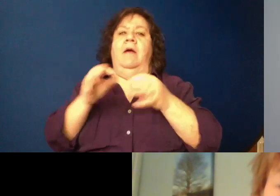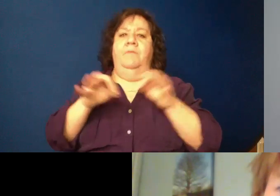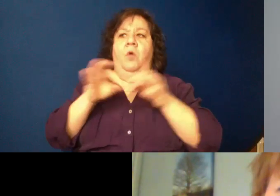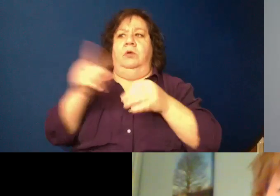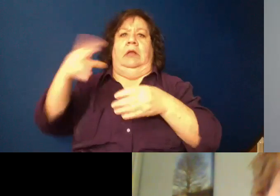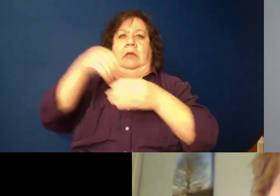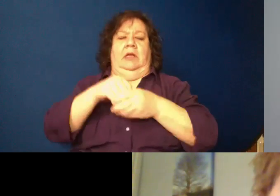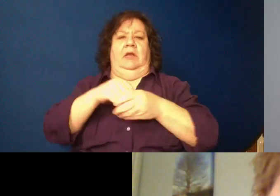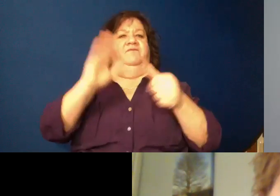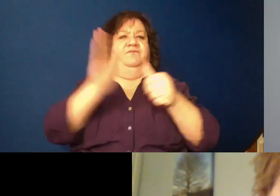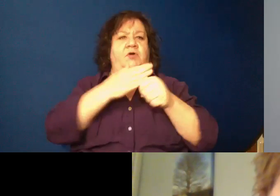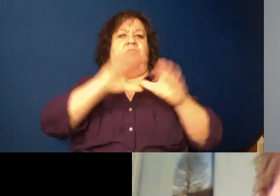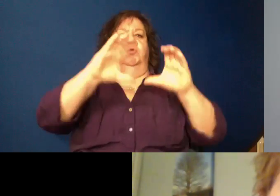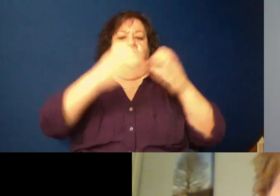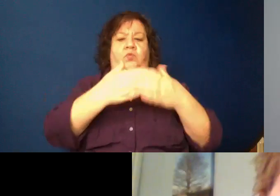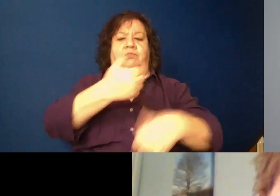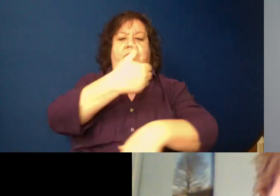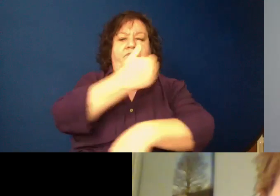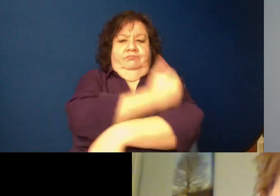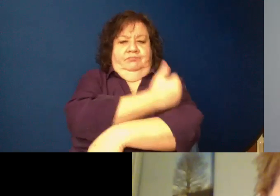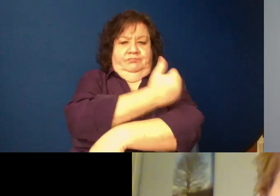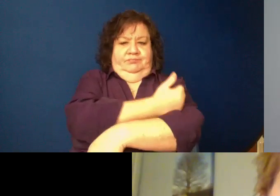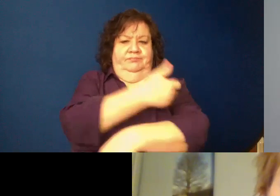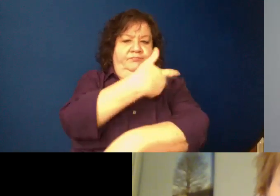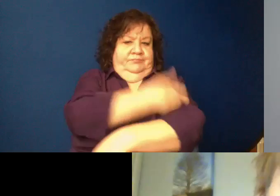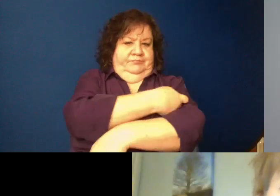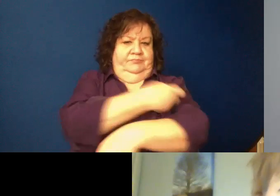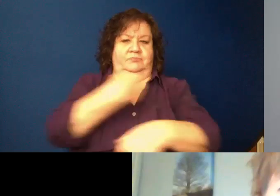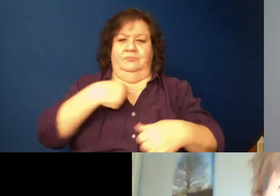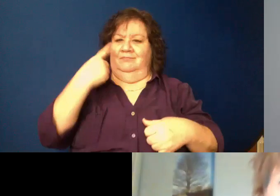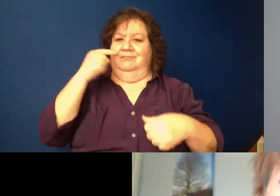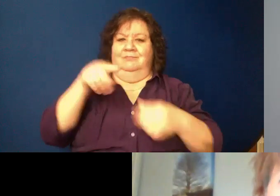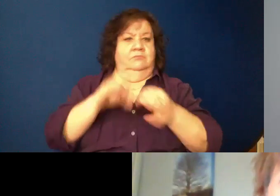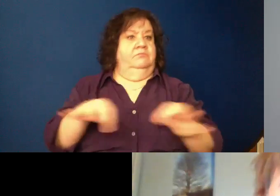about the about the covet 19 vaccination about the vaccination program